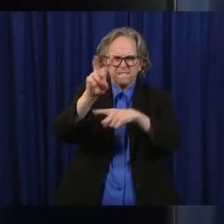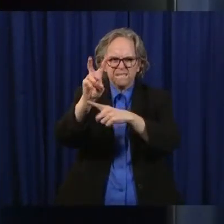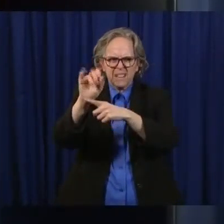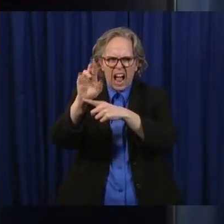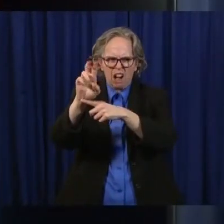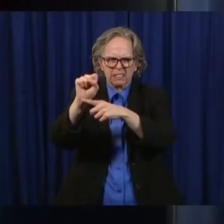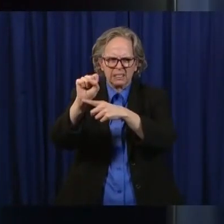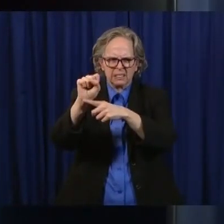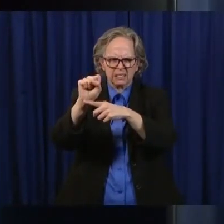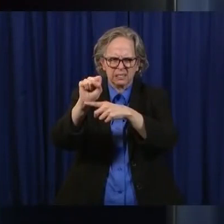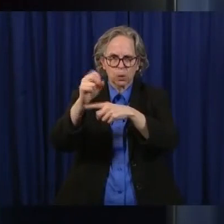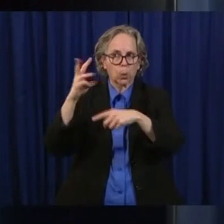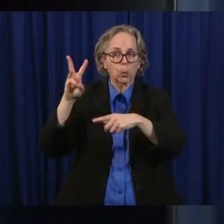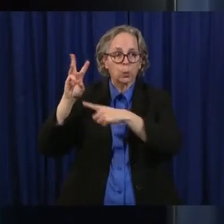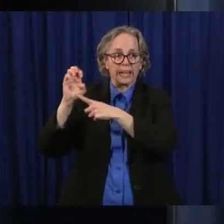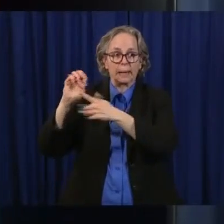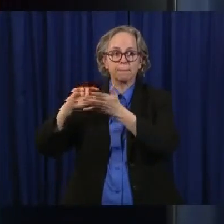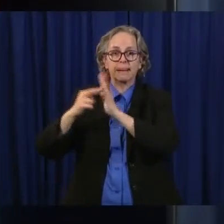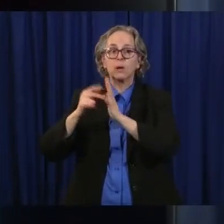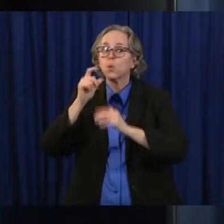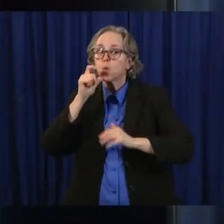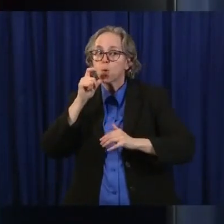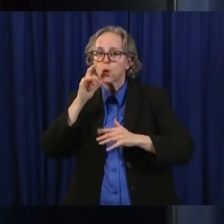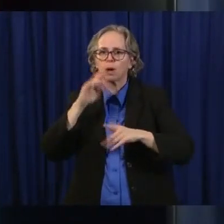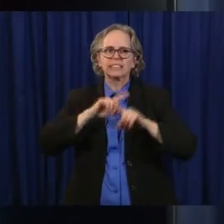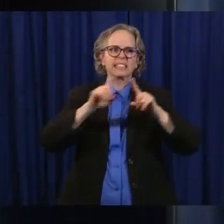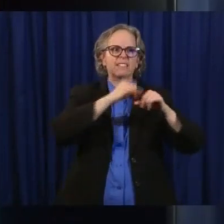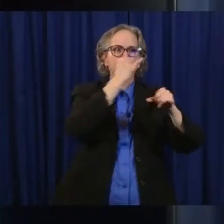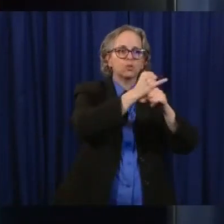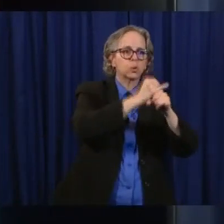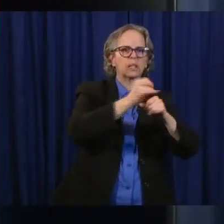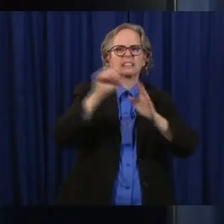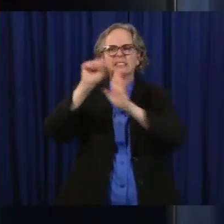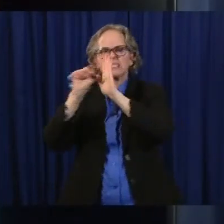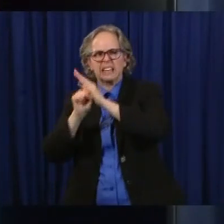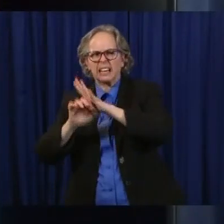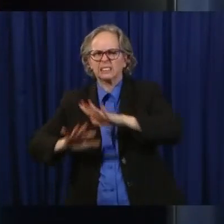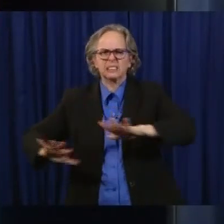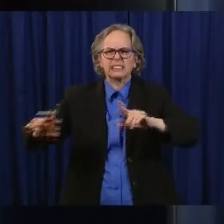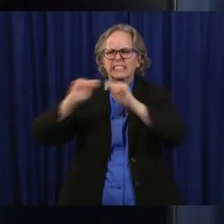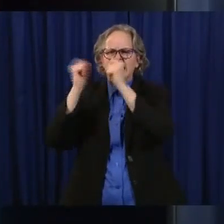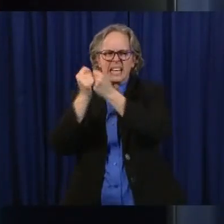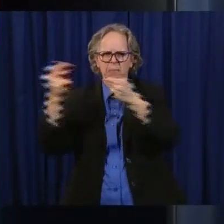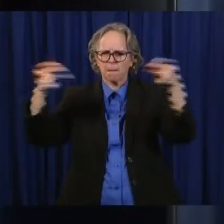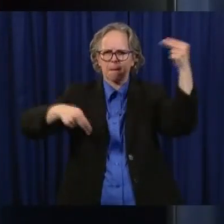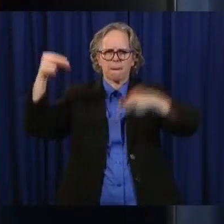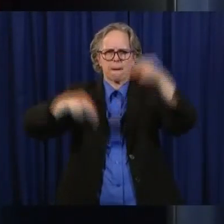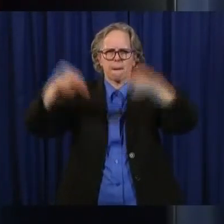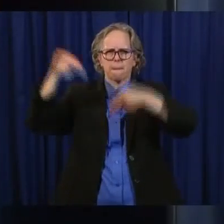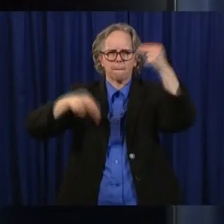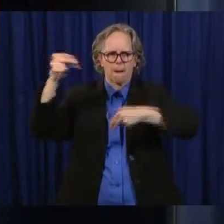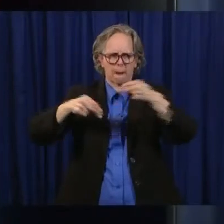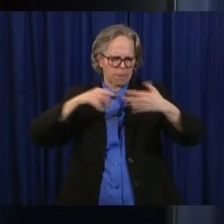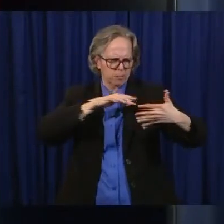ENTAILS FOR US TO DO THIS. WHAT WE DO IS FOCUS ON THE VIRUS. WHEN I SAY WE, IT IS A MULTI-